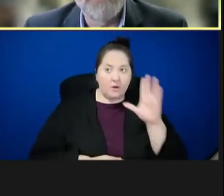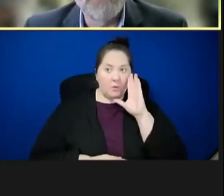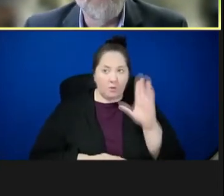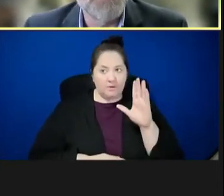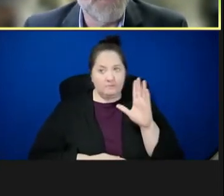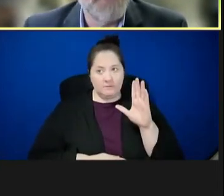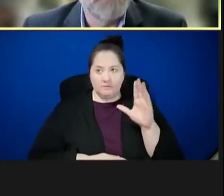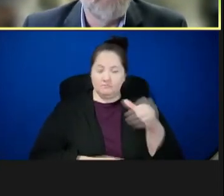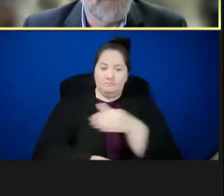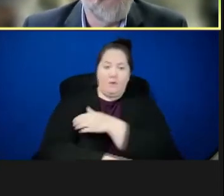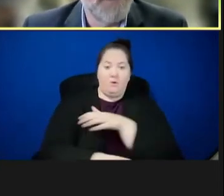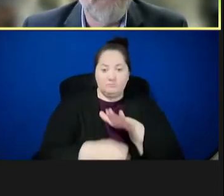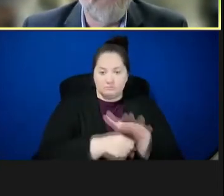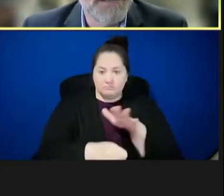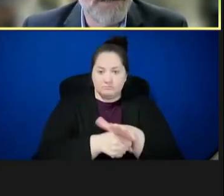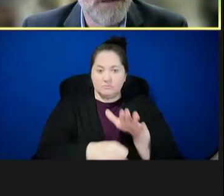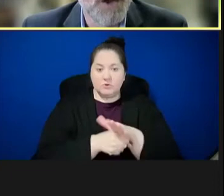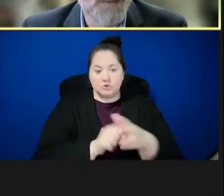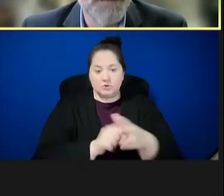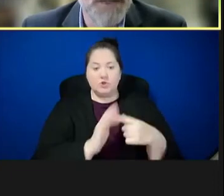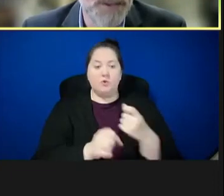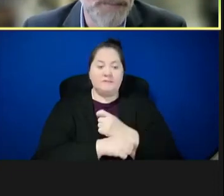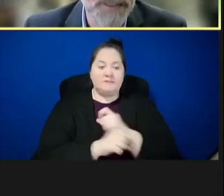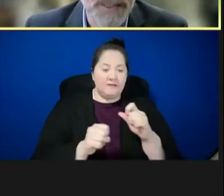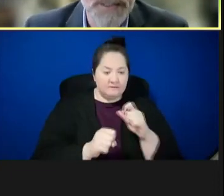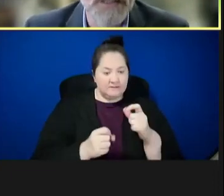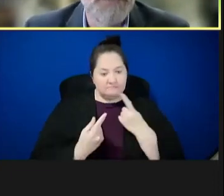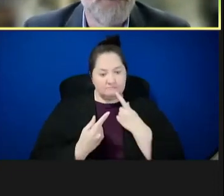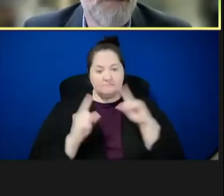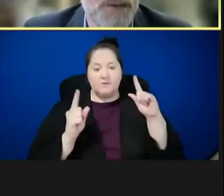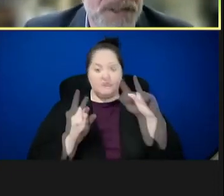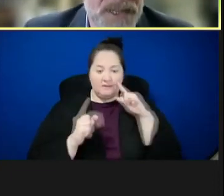to demonstrate safety and efficacy in a large population, in this case, 46,000